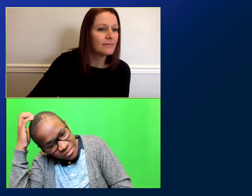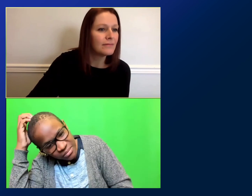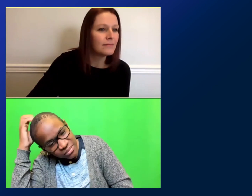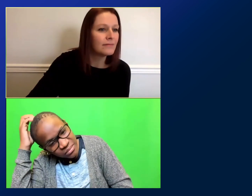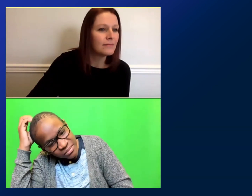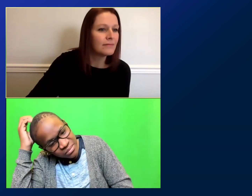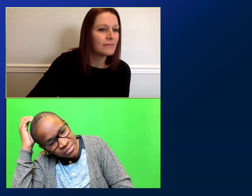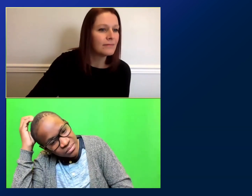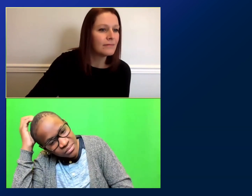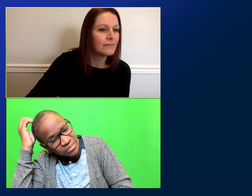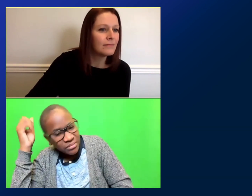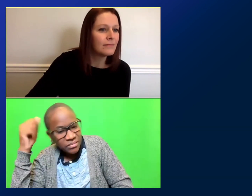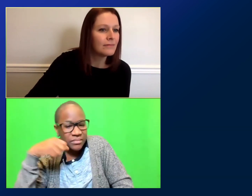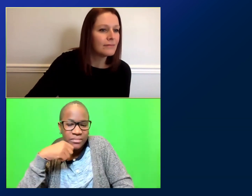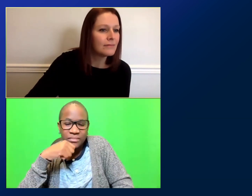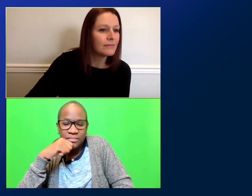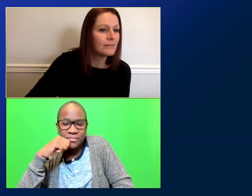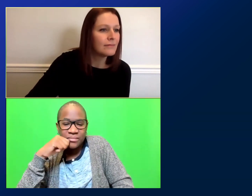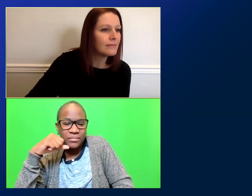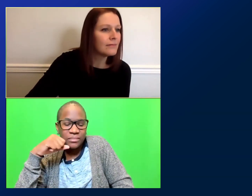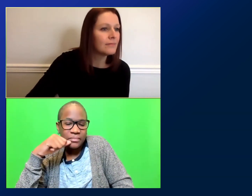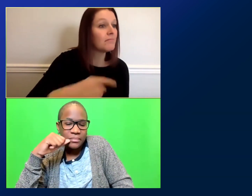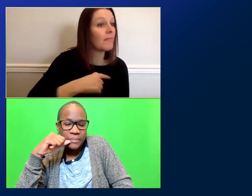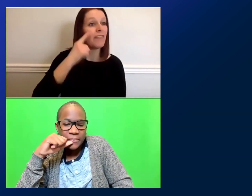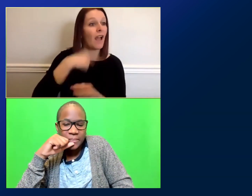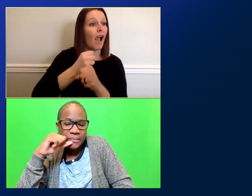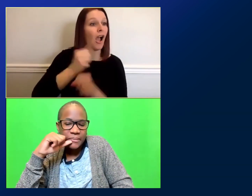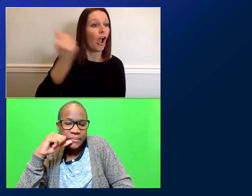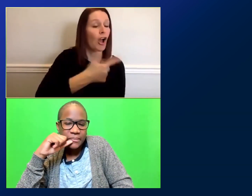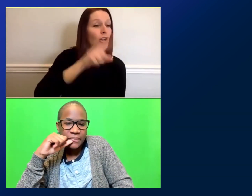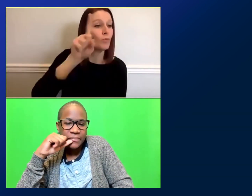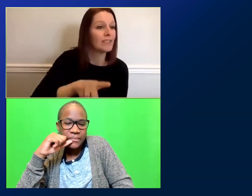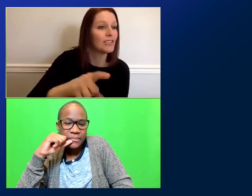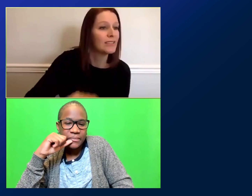include that in the email that i send out to all the attendees and so this is lynette